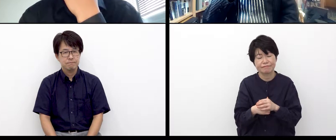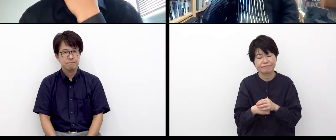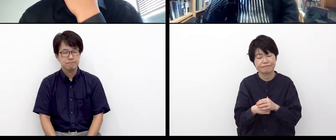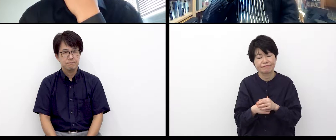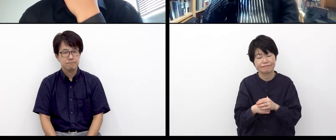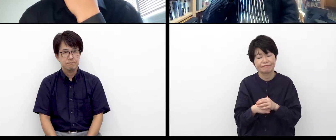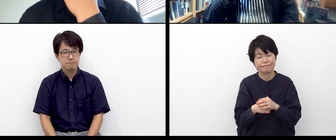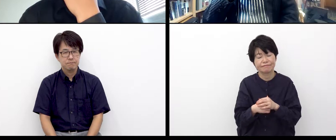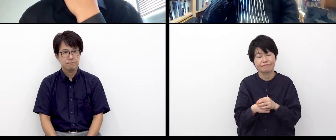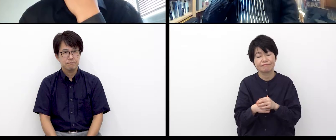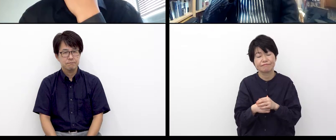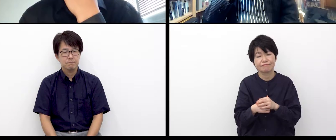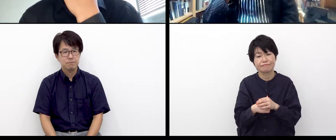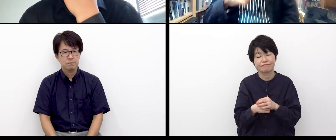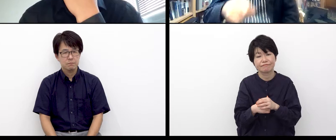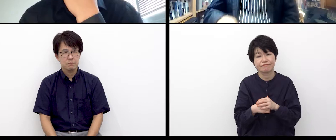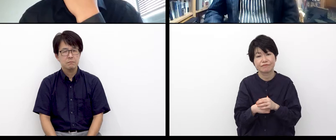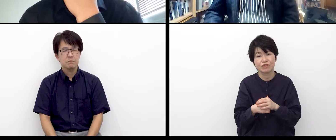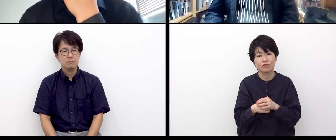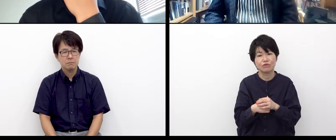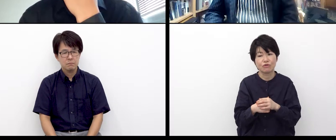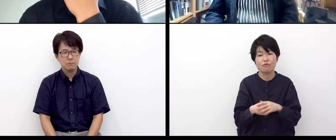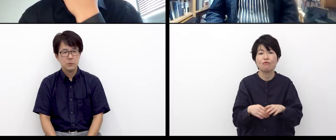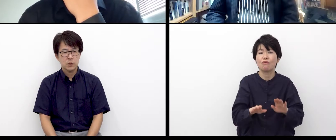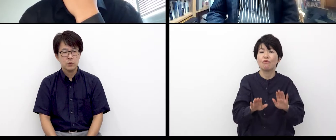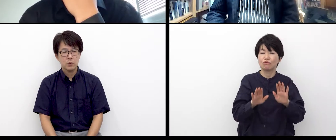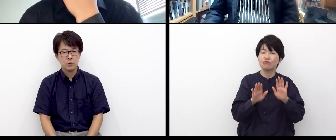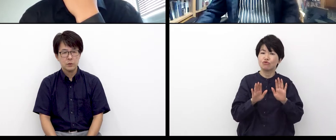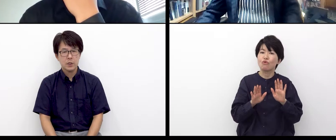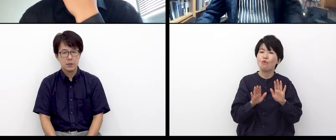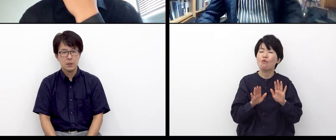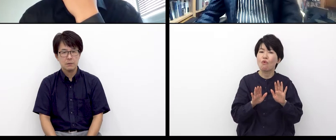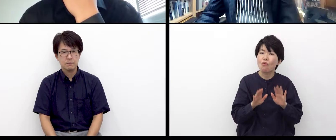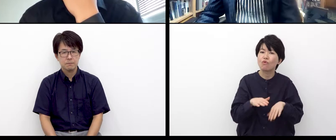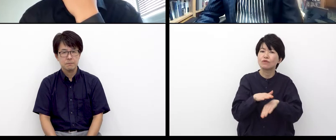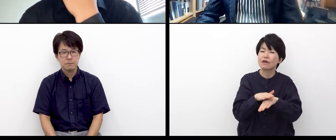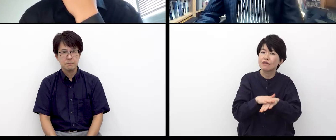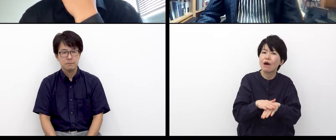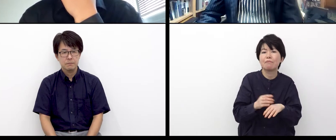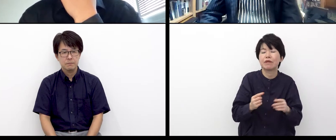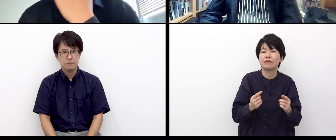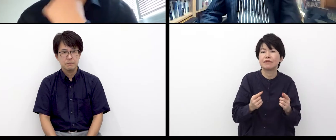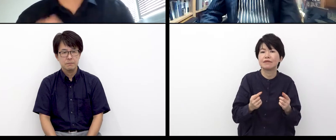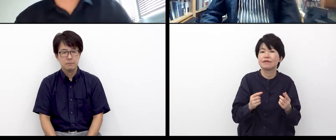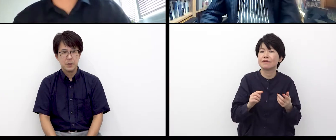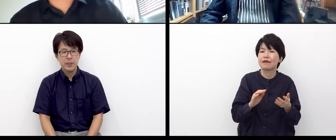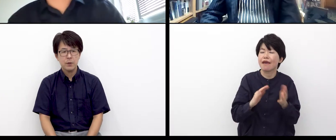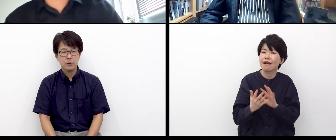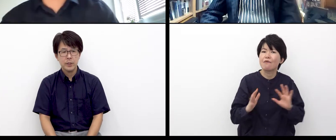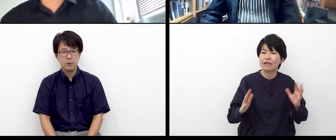I don’t think we have a big change in how we accept it. Firstly, about how it’s accepted in medical care,